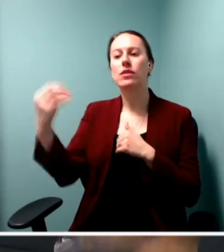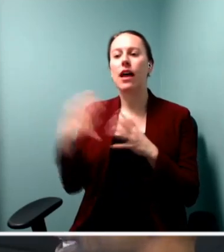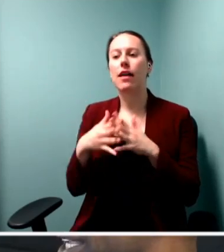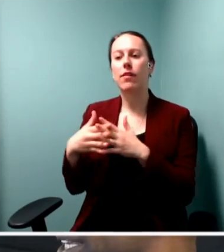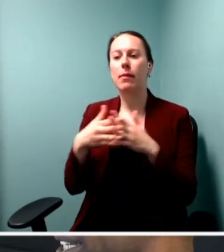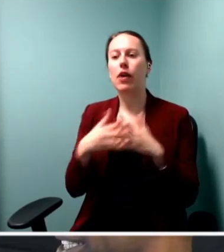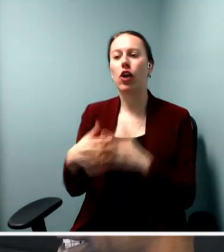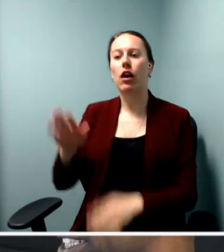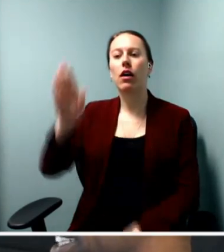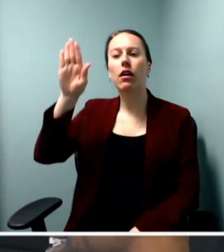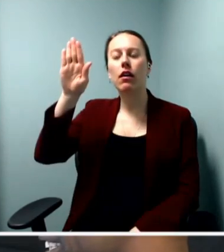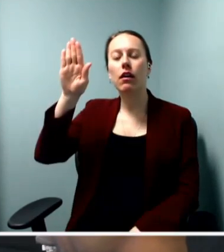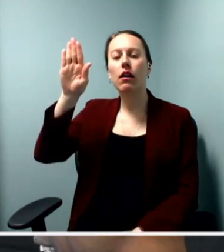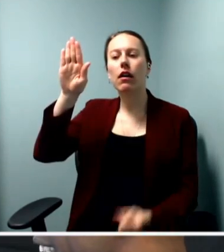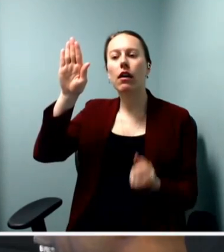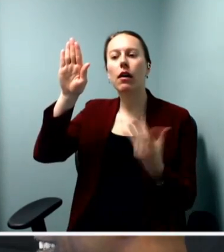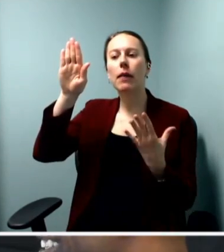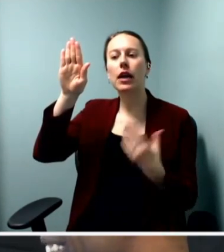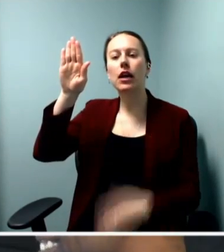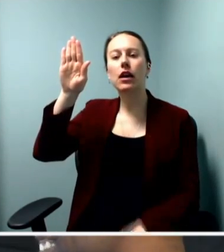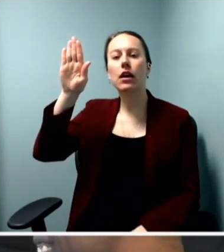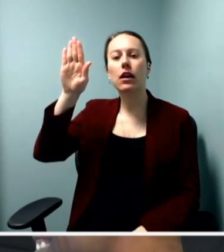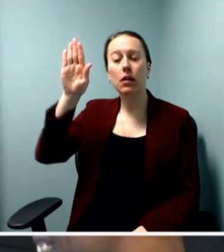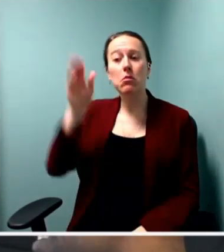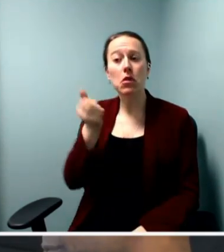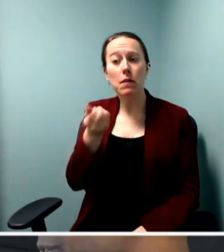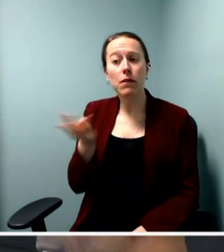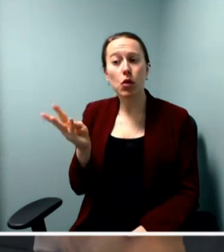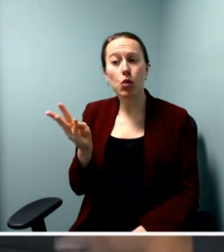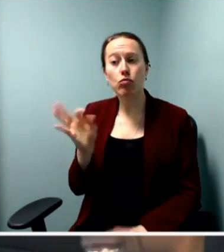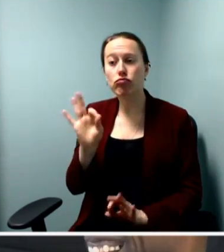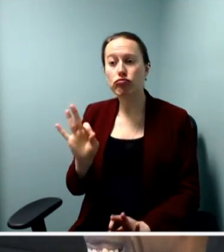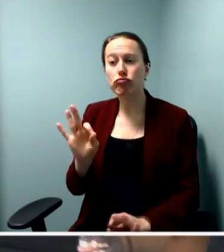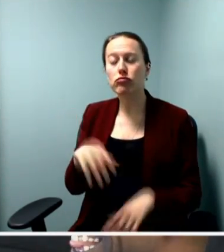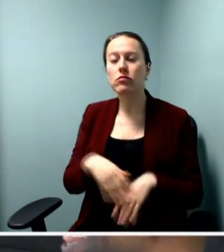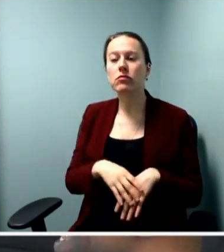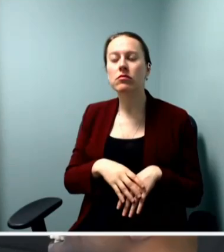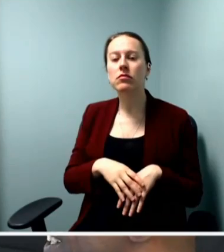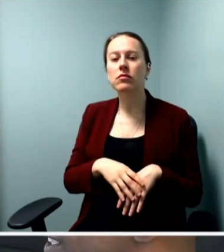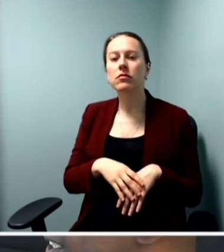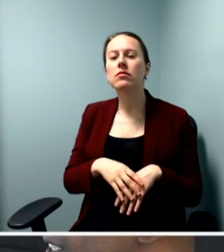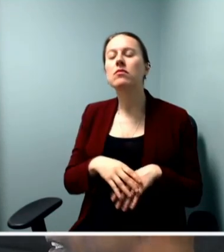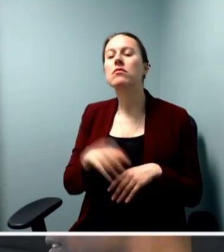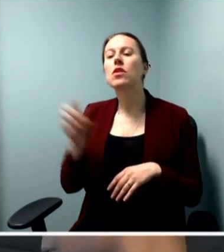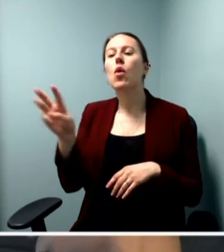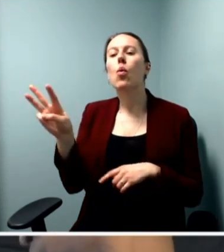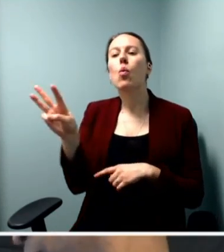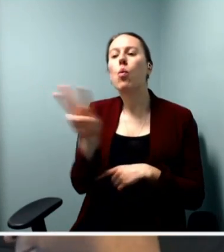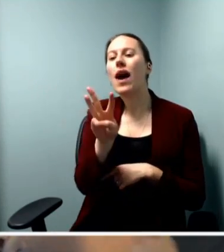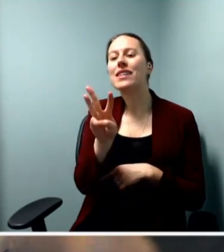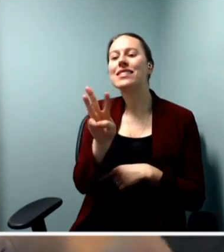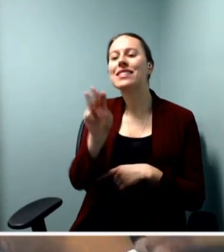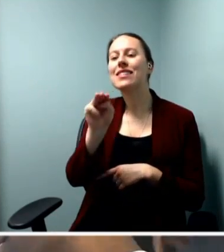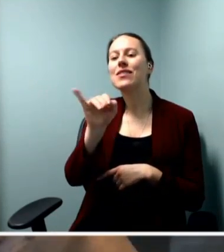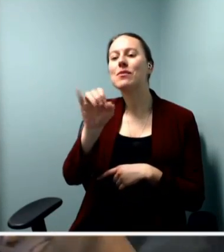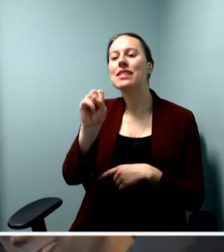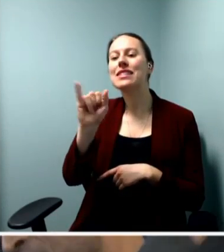Show of hands. We got a few. Very good. How about west of the Mississippi? That would be me.